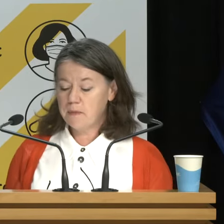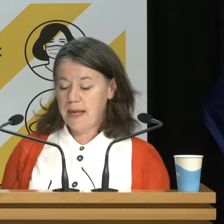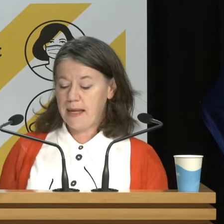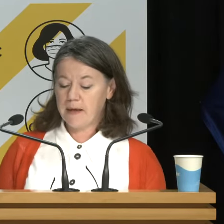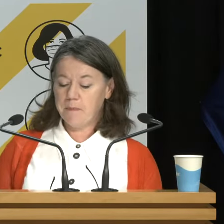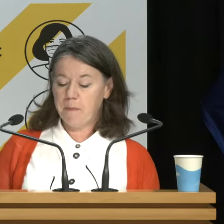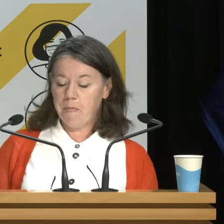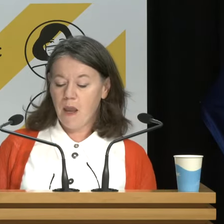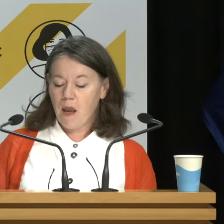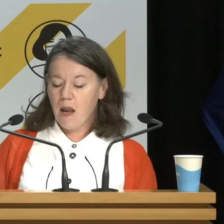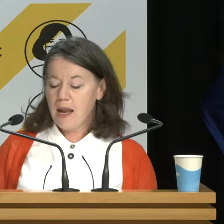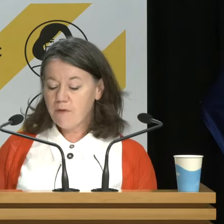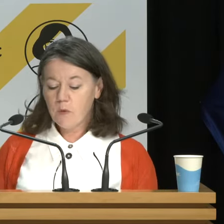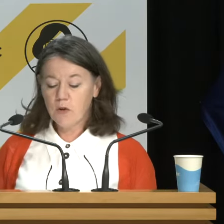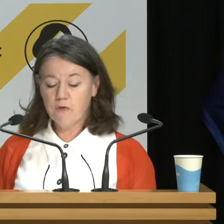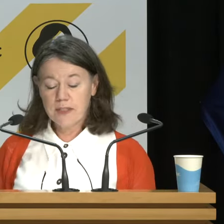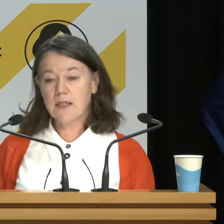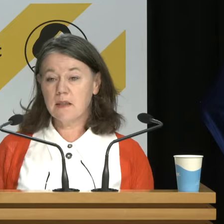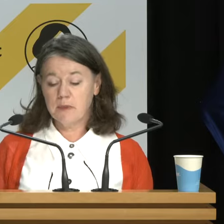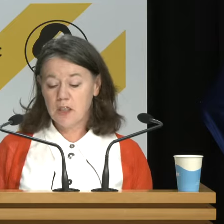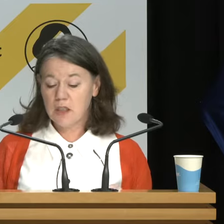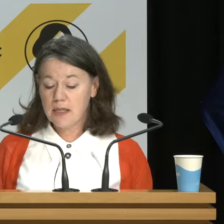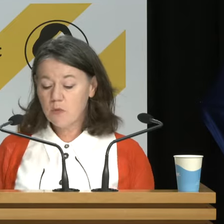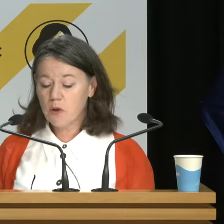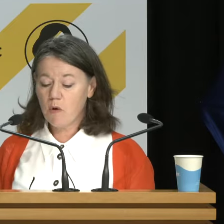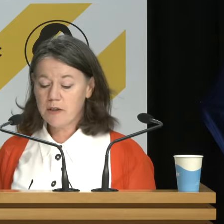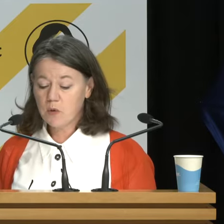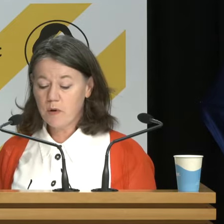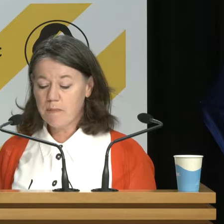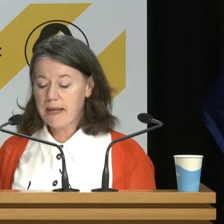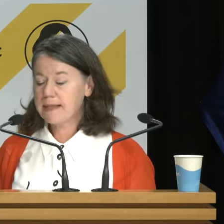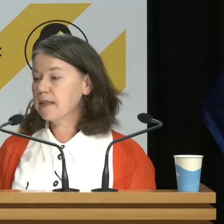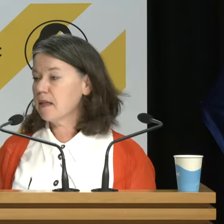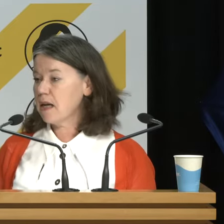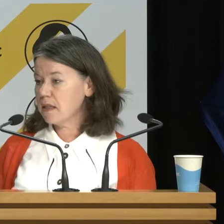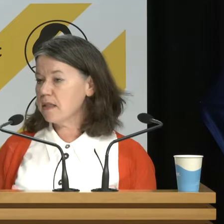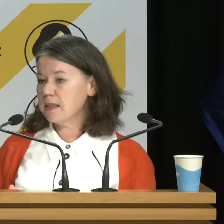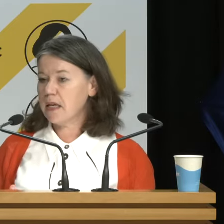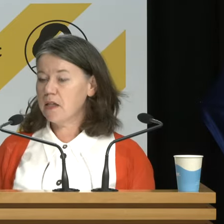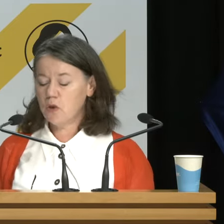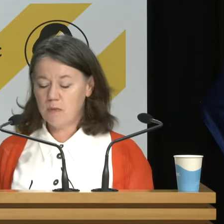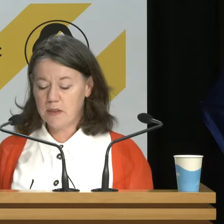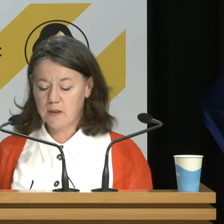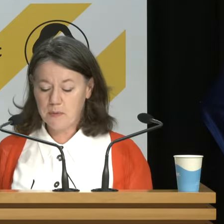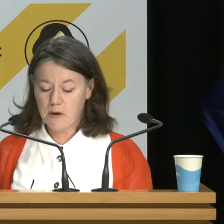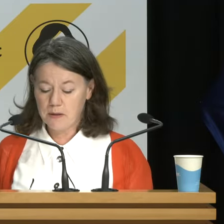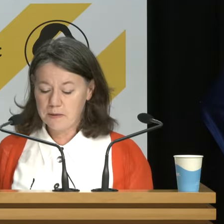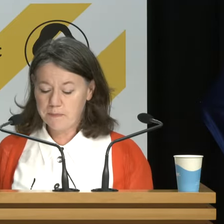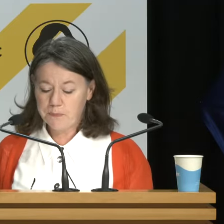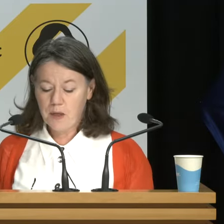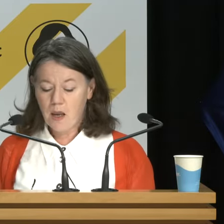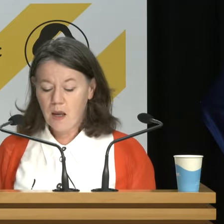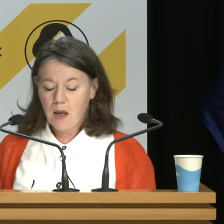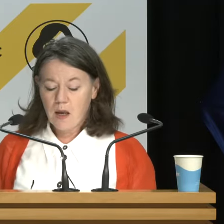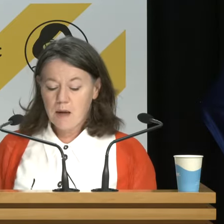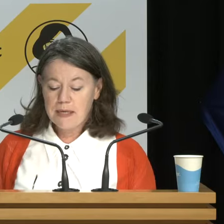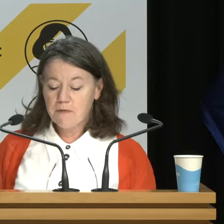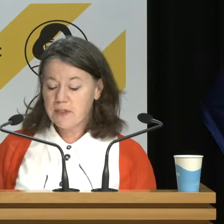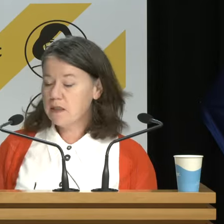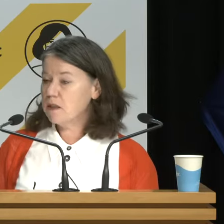The person was outside in a tent for testing and also